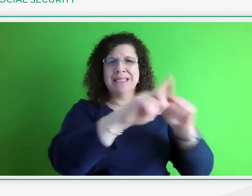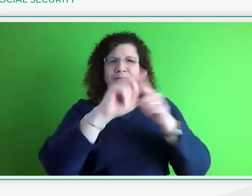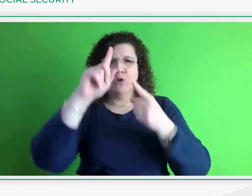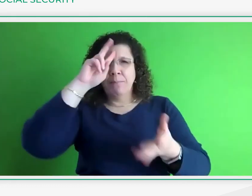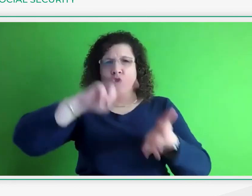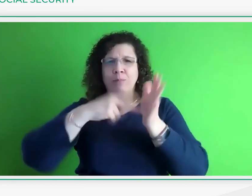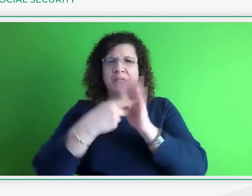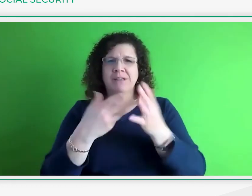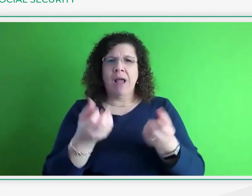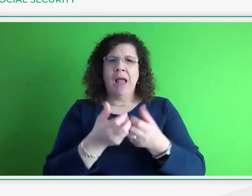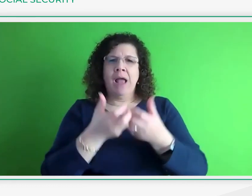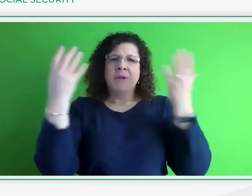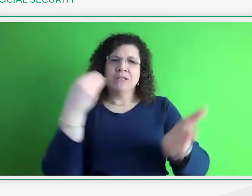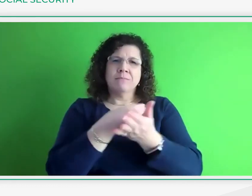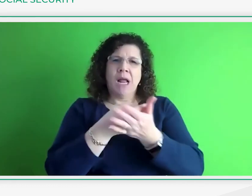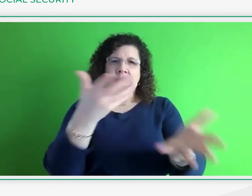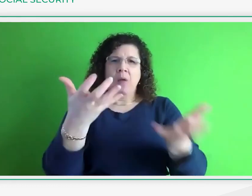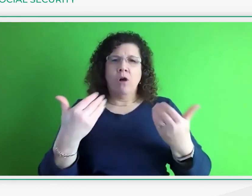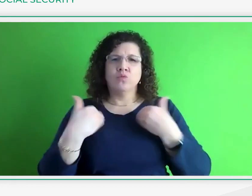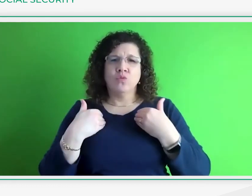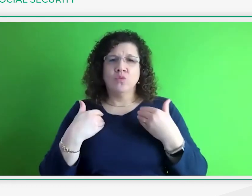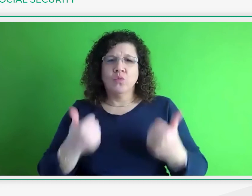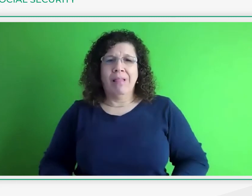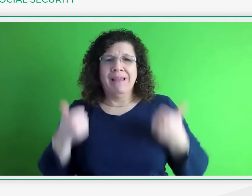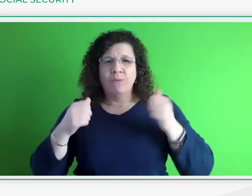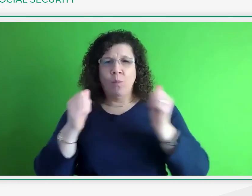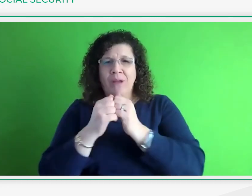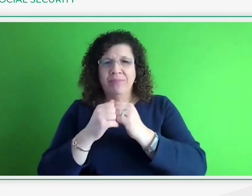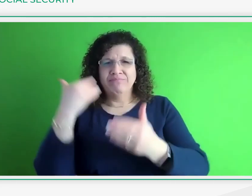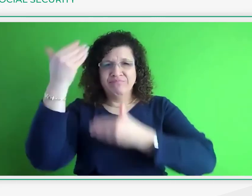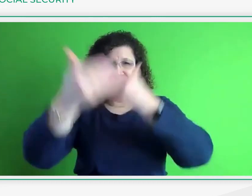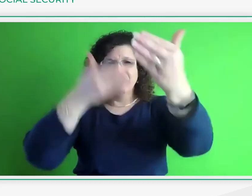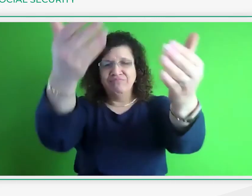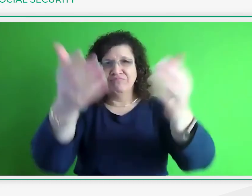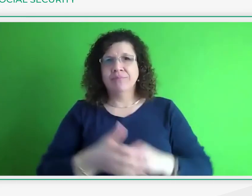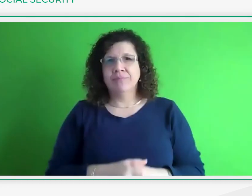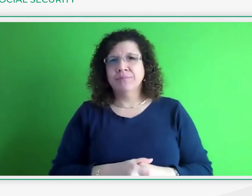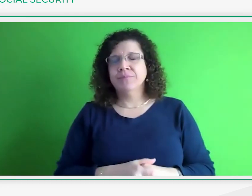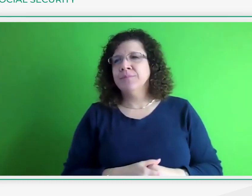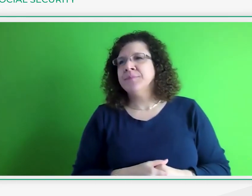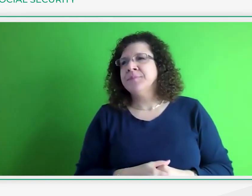So there's a purpose to how much money that you want to have, and live with, and to continue